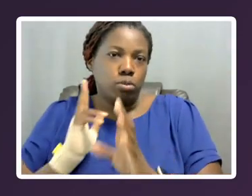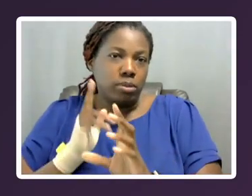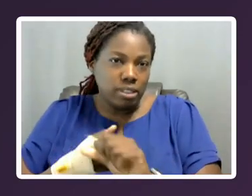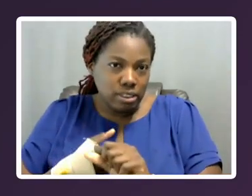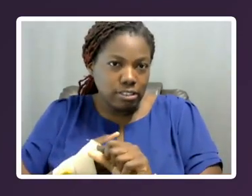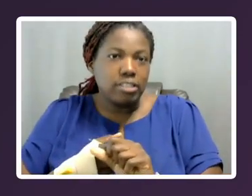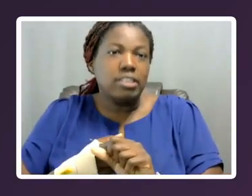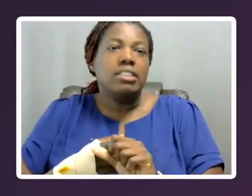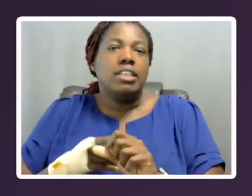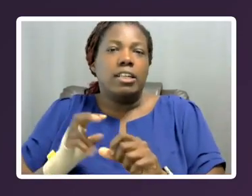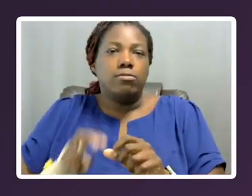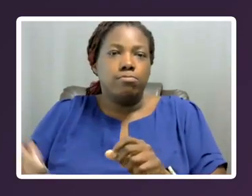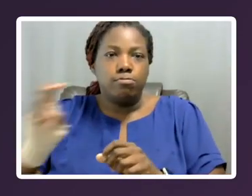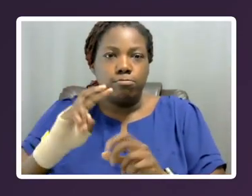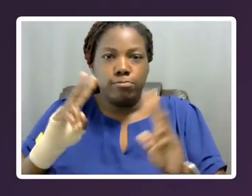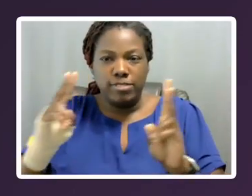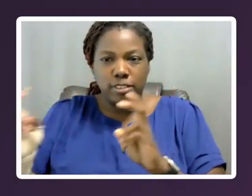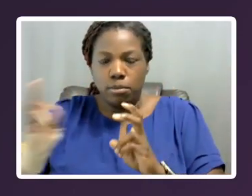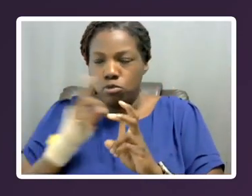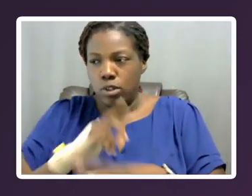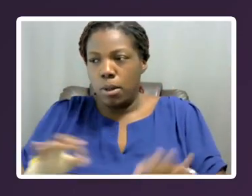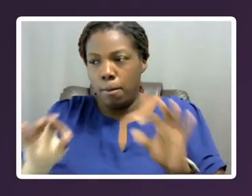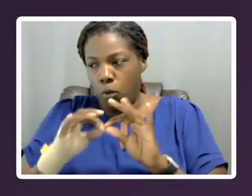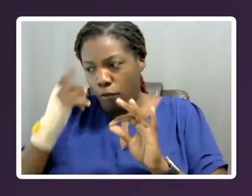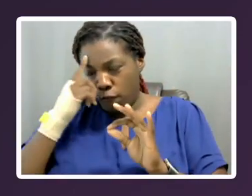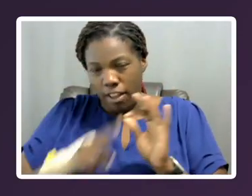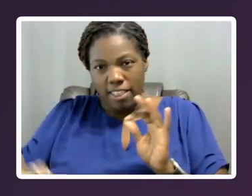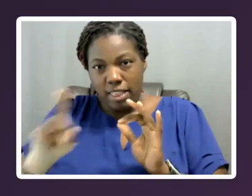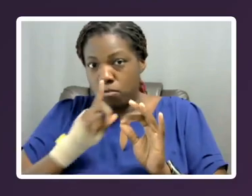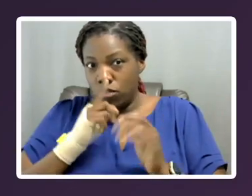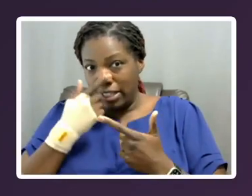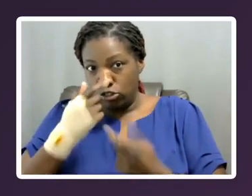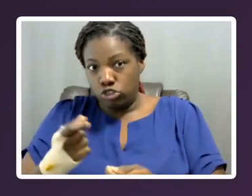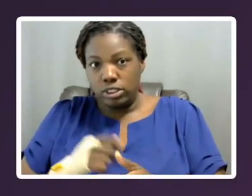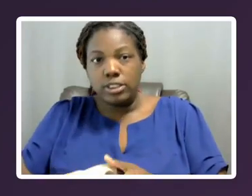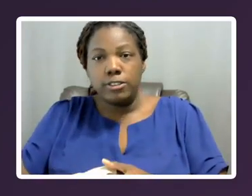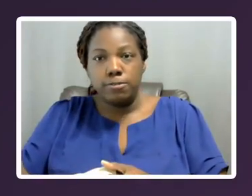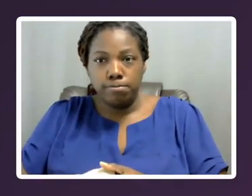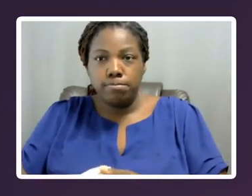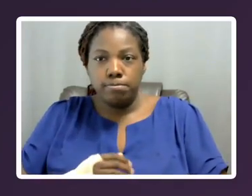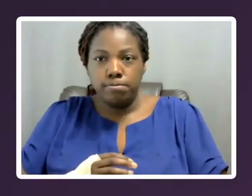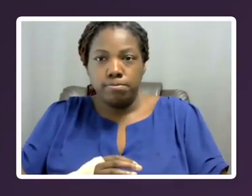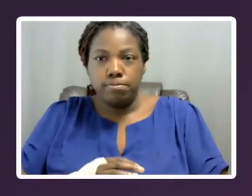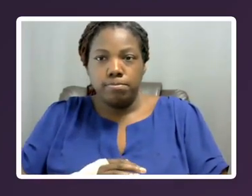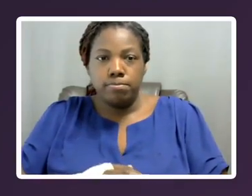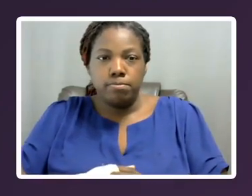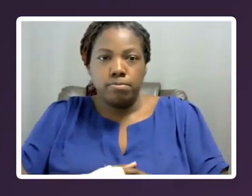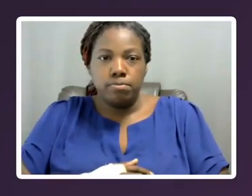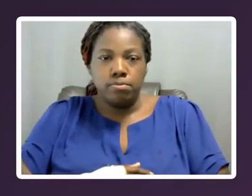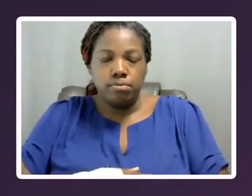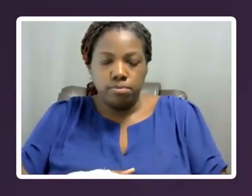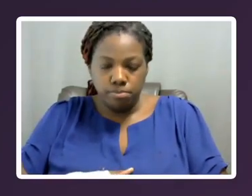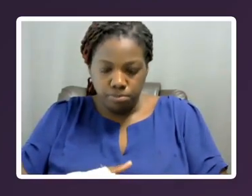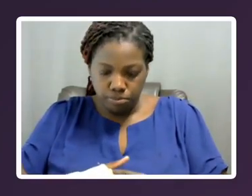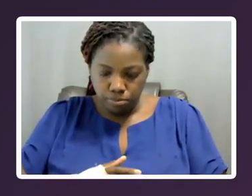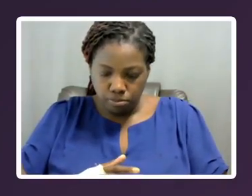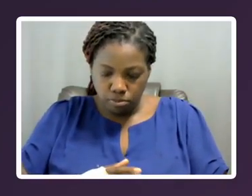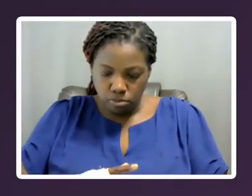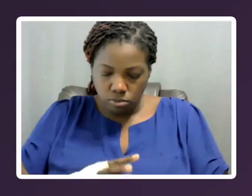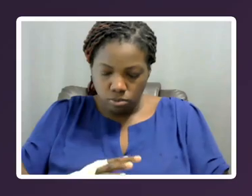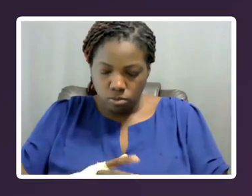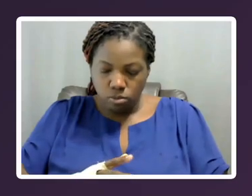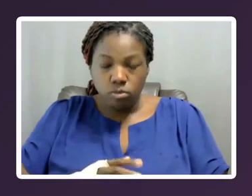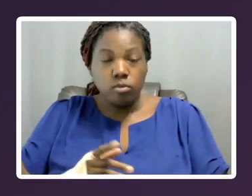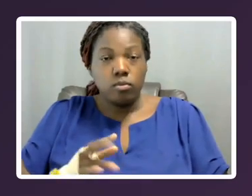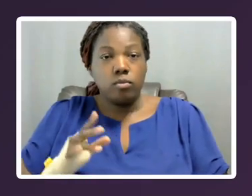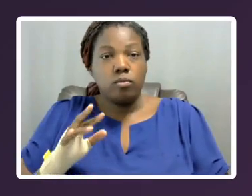are relevant to them and that are interesting to them. Also, these are -- or having students enter